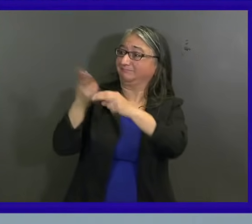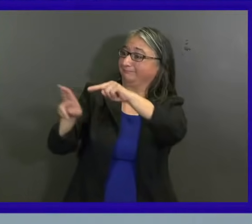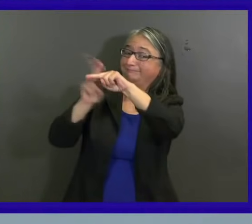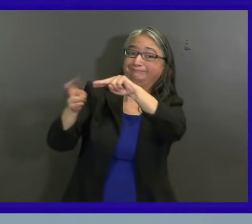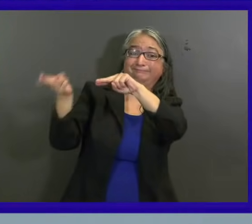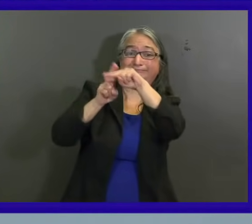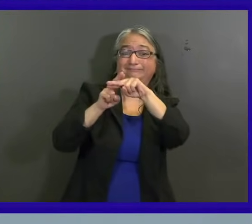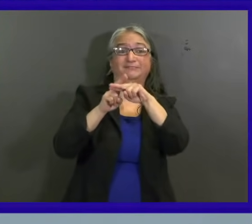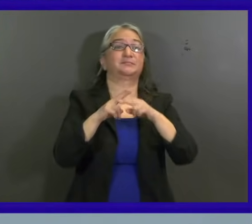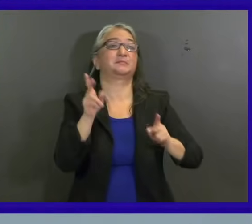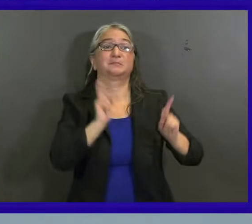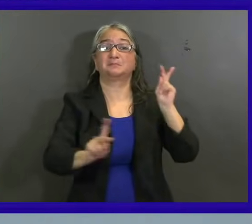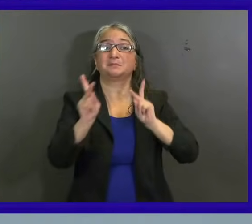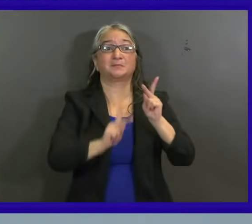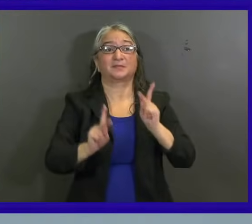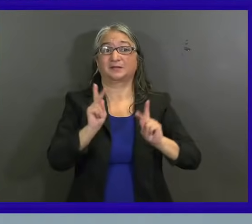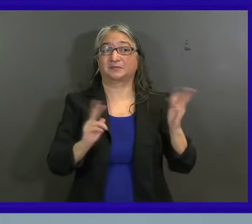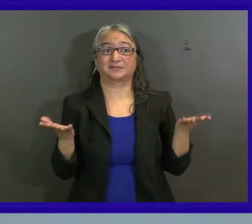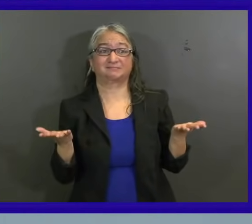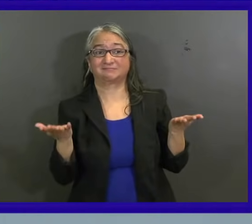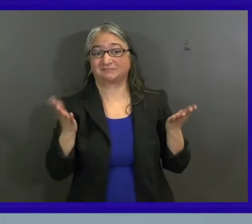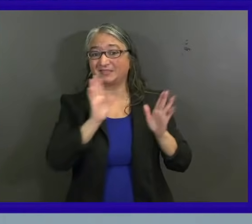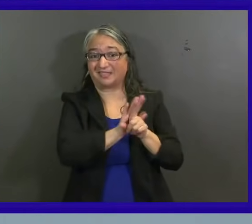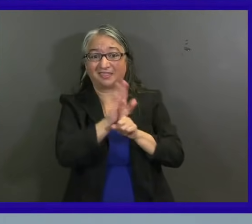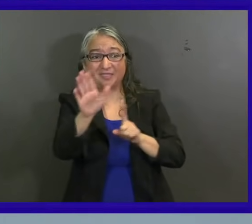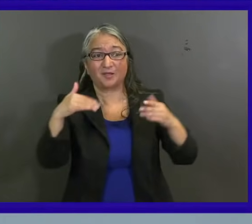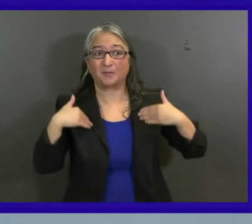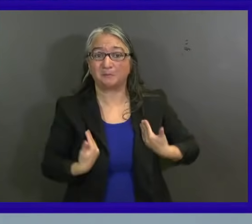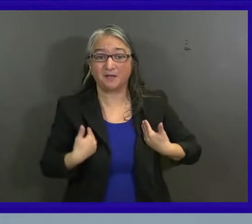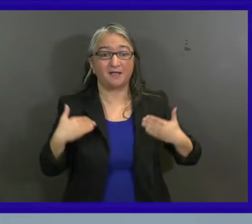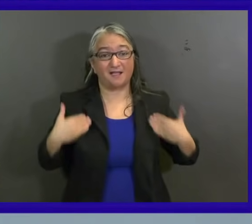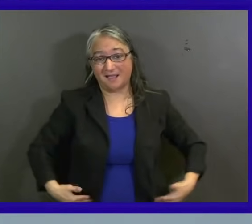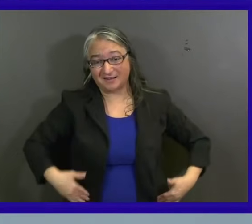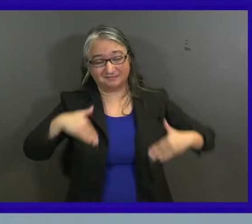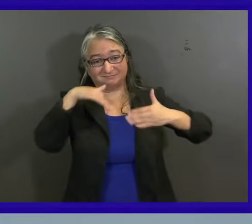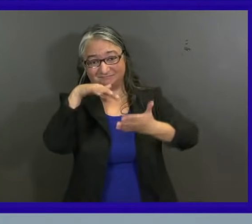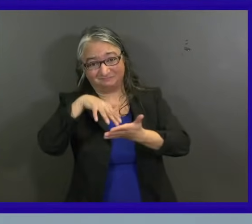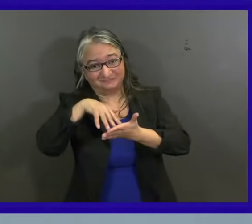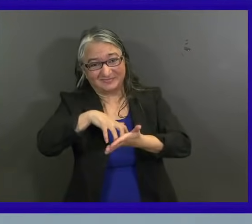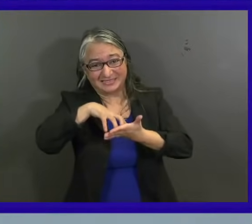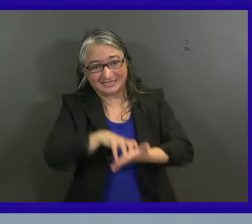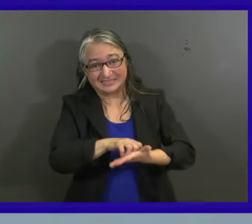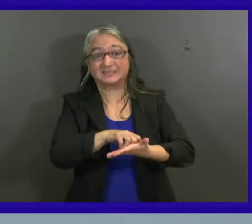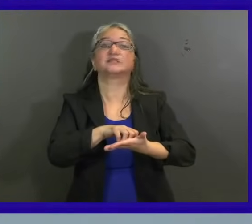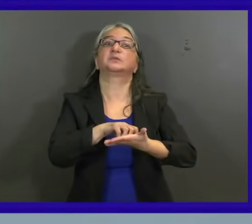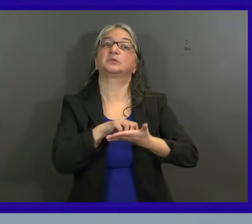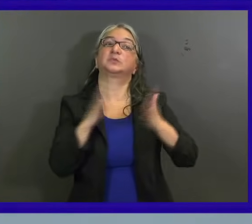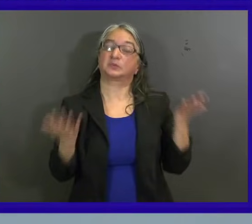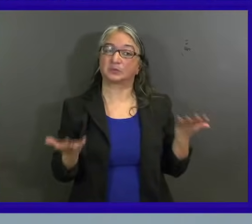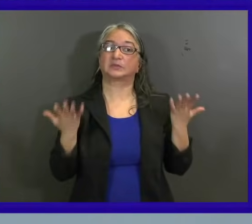around our family dinner tables more than ever the time to get your next dose if you are eligible